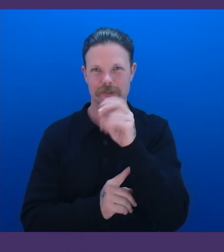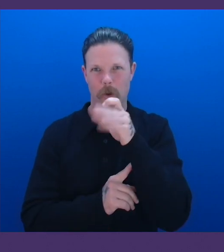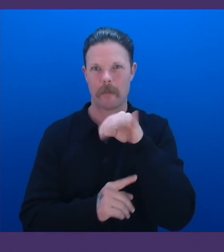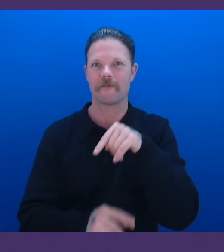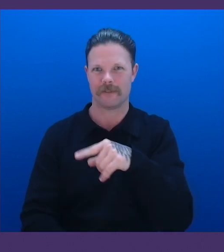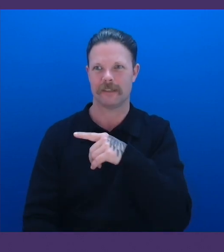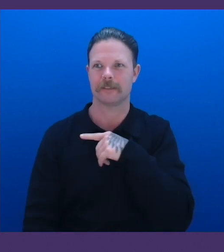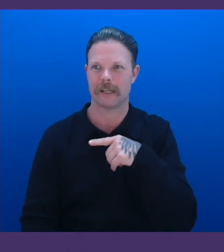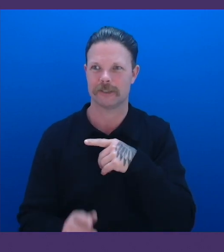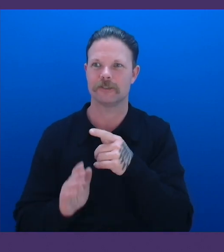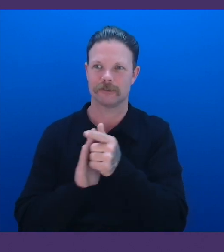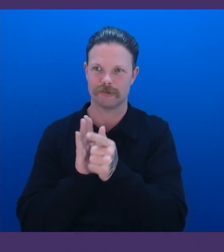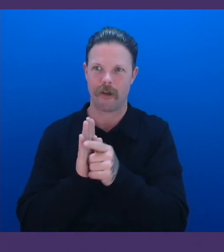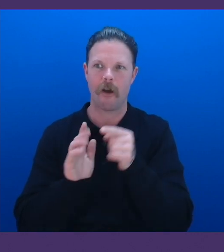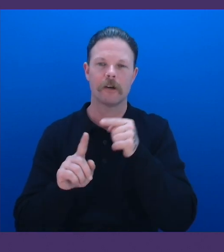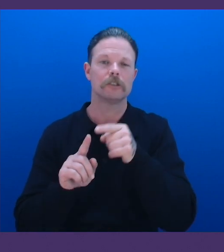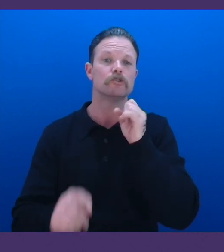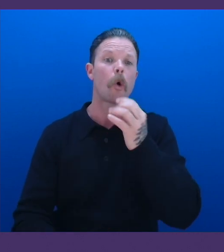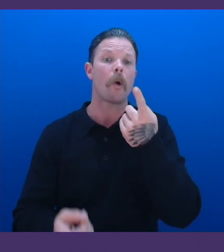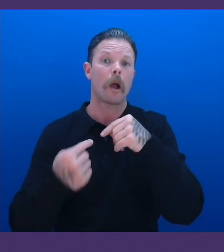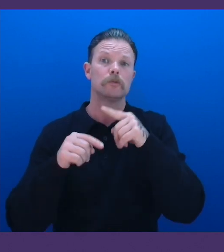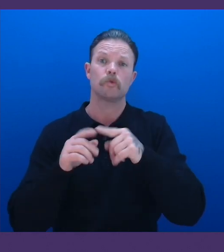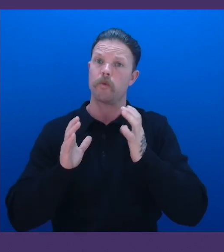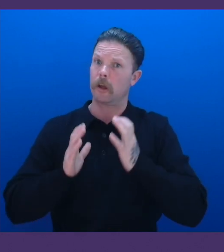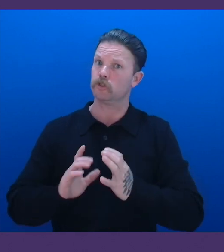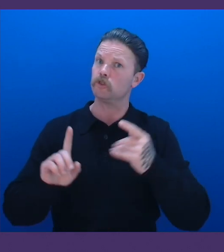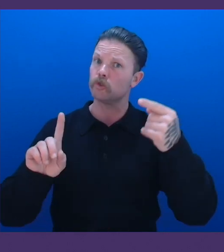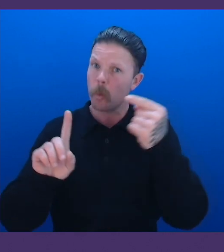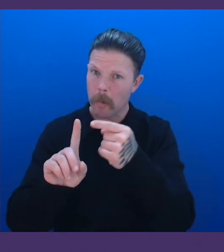When it comes to the consumers, we hear very little.